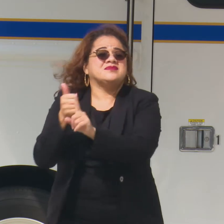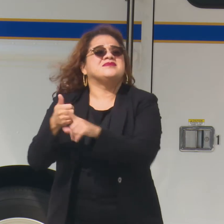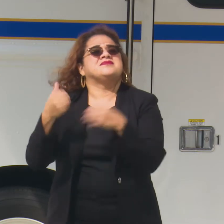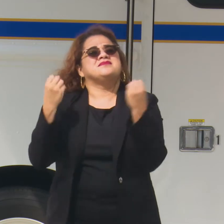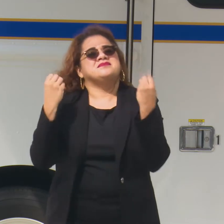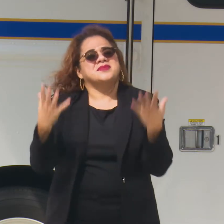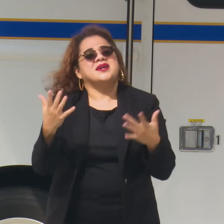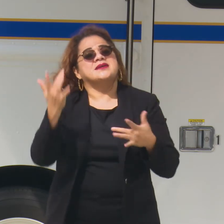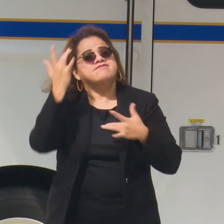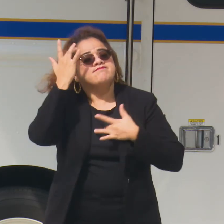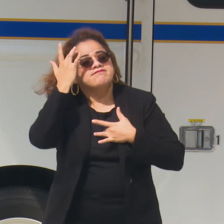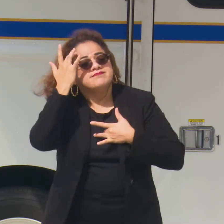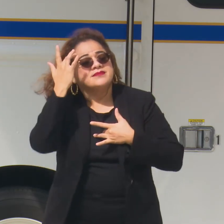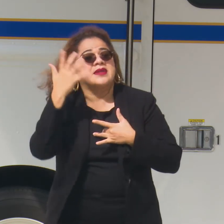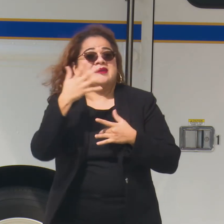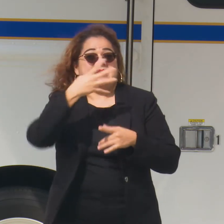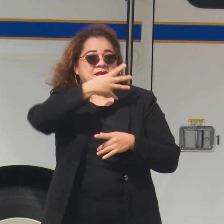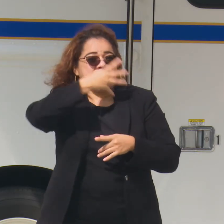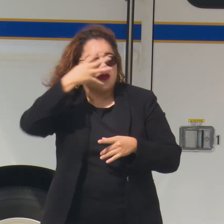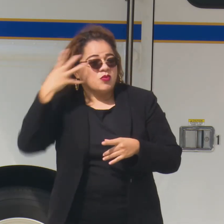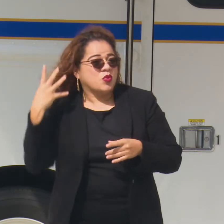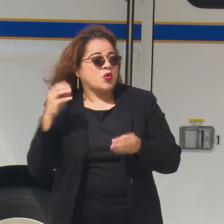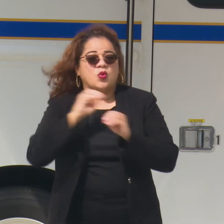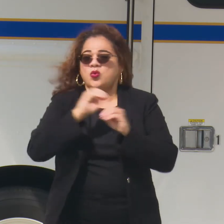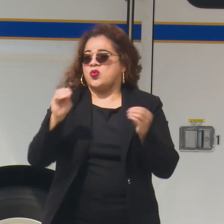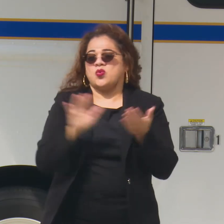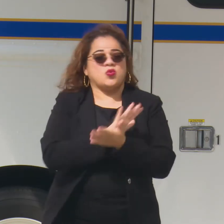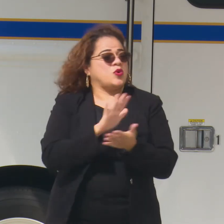or an immigrant, you are less likely to seek help.